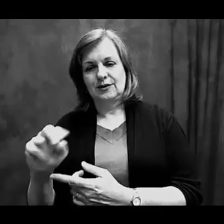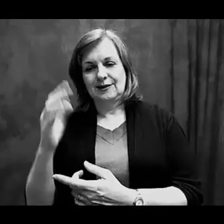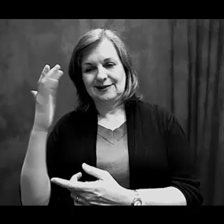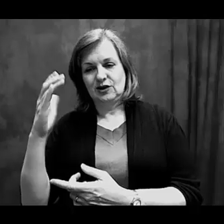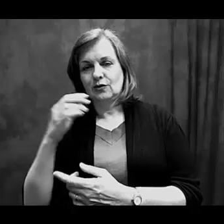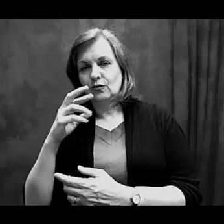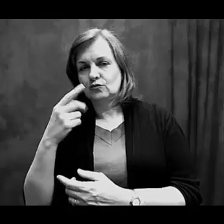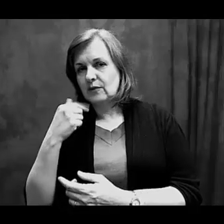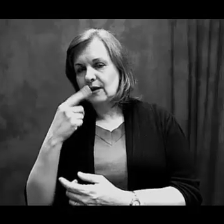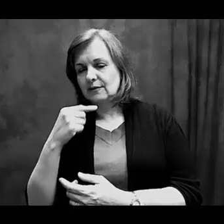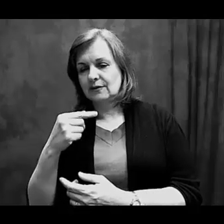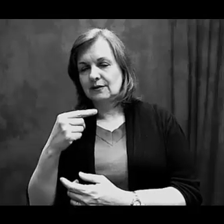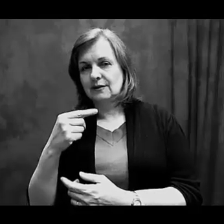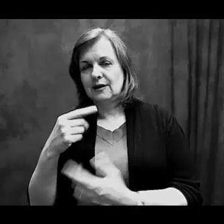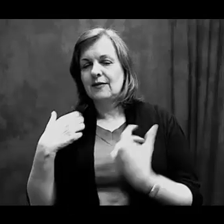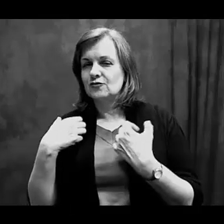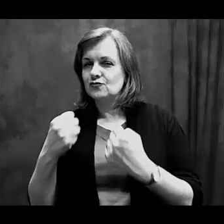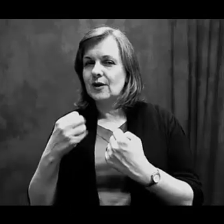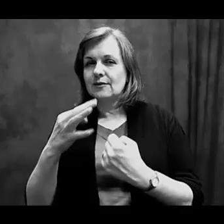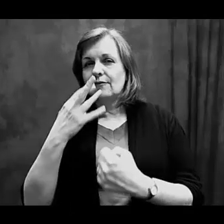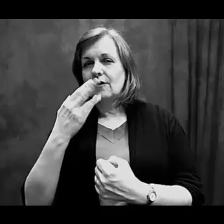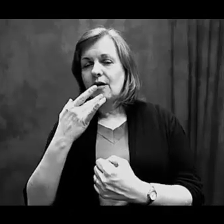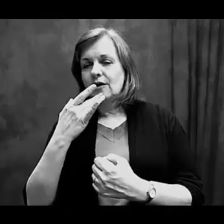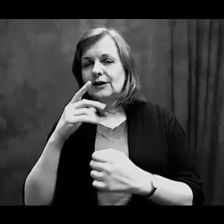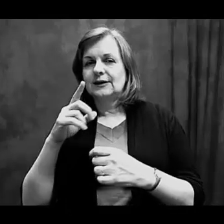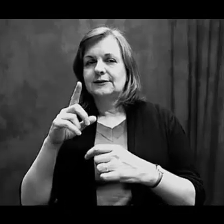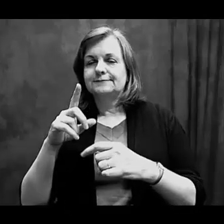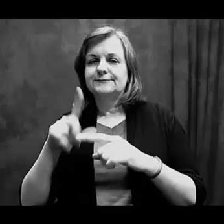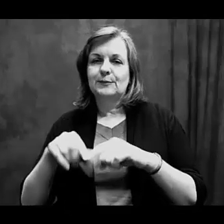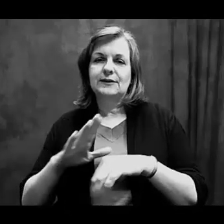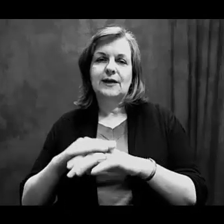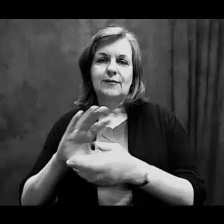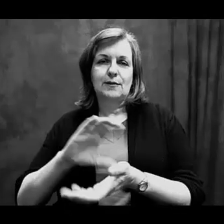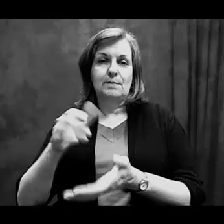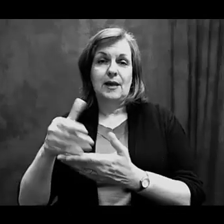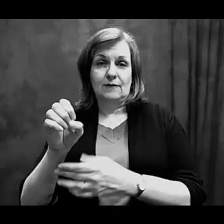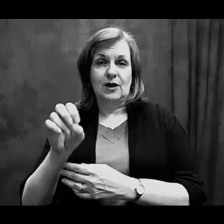hemoglobin -- iron containing hemoglobin so blood looks red